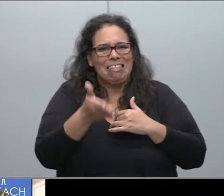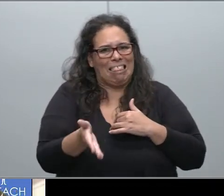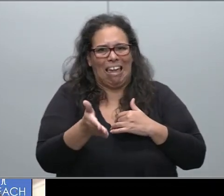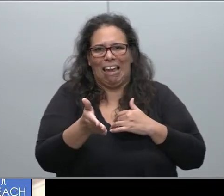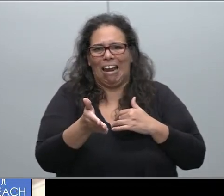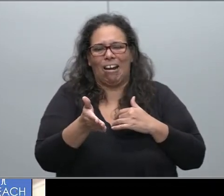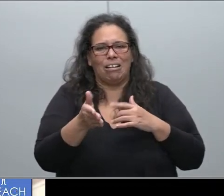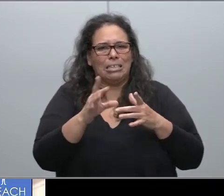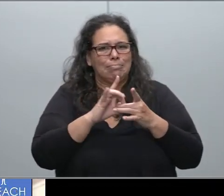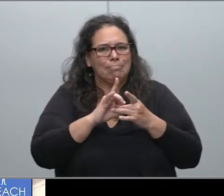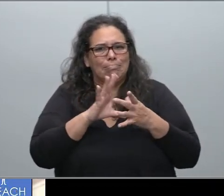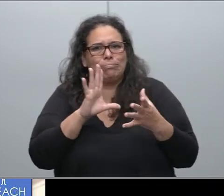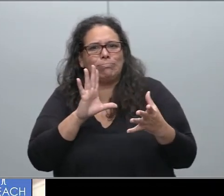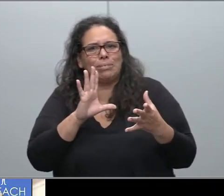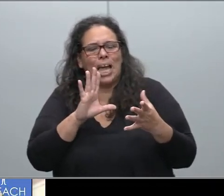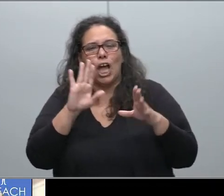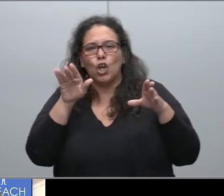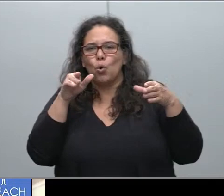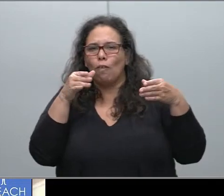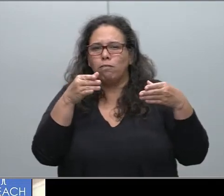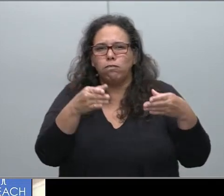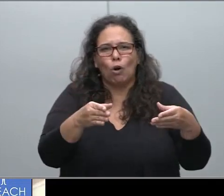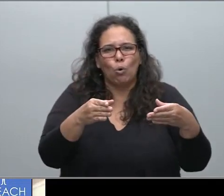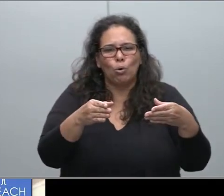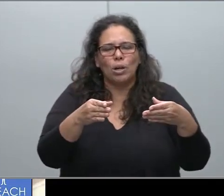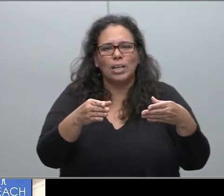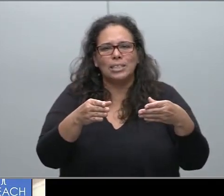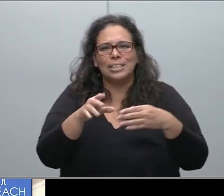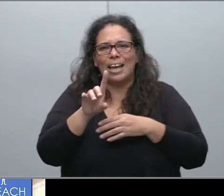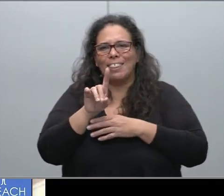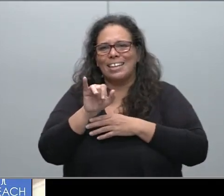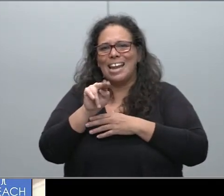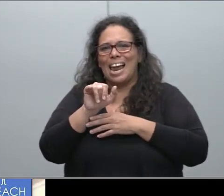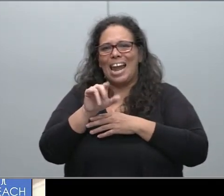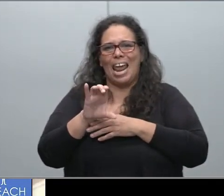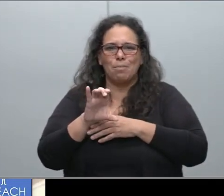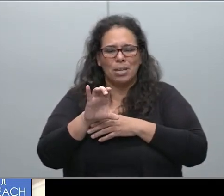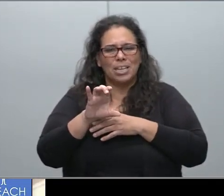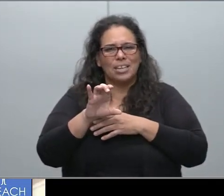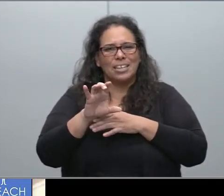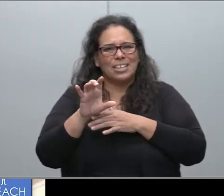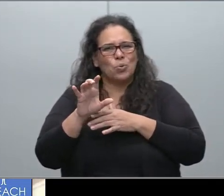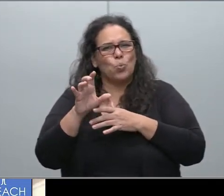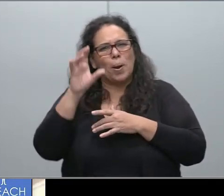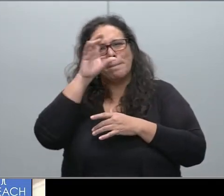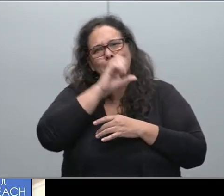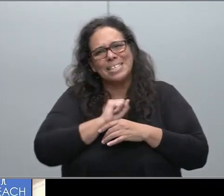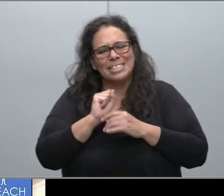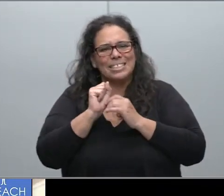This is to get the child an education. This is a gift that we all can give to him.